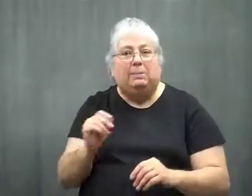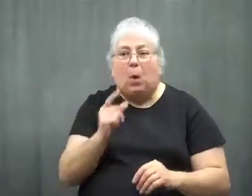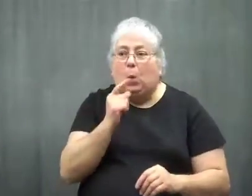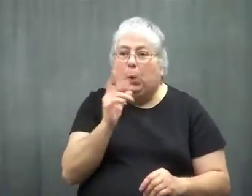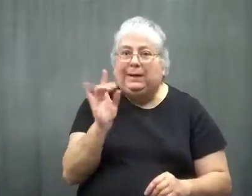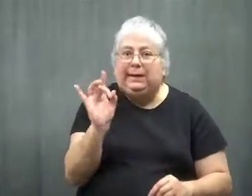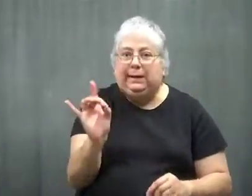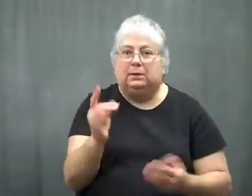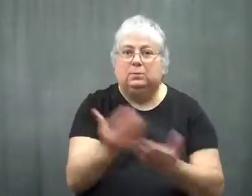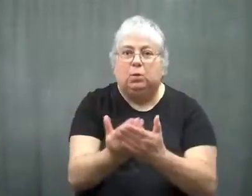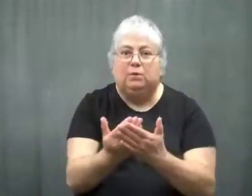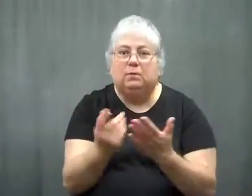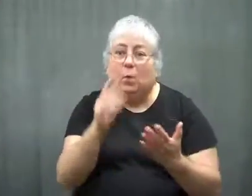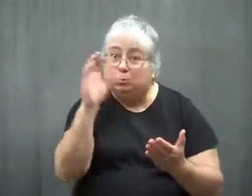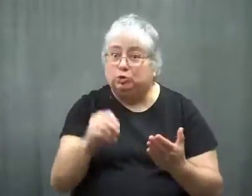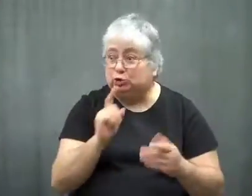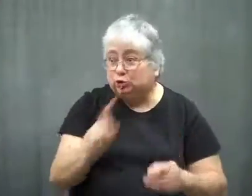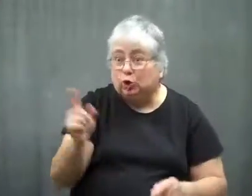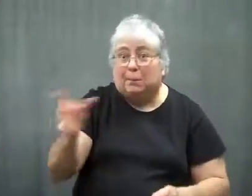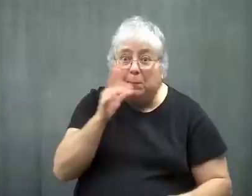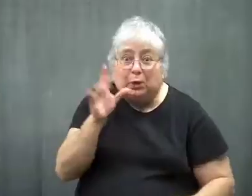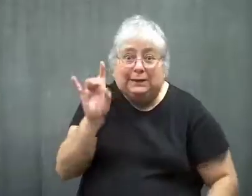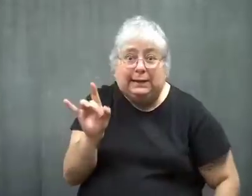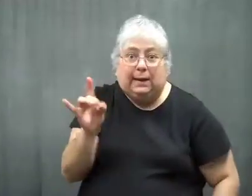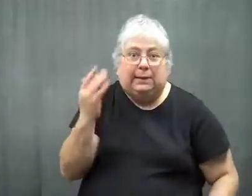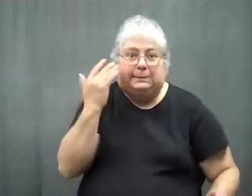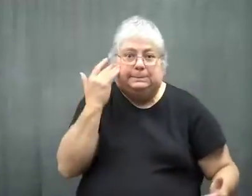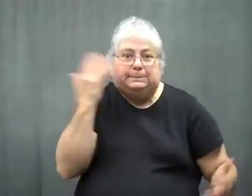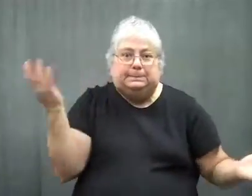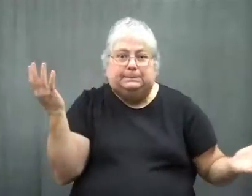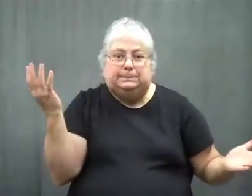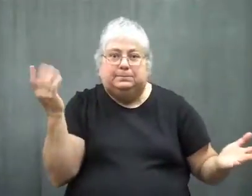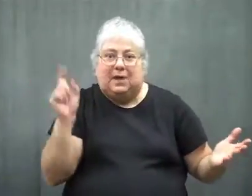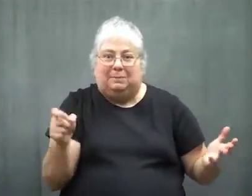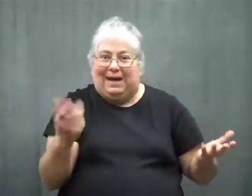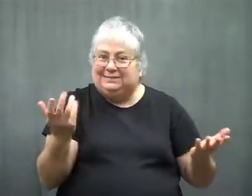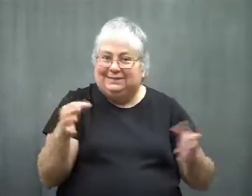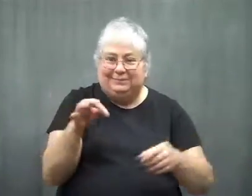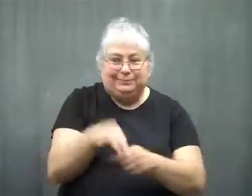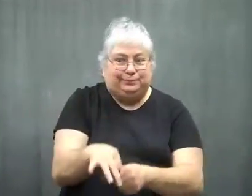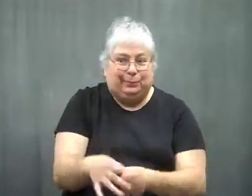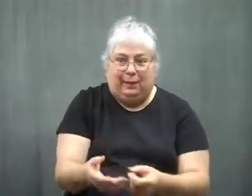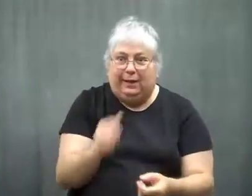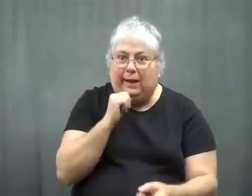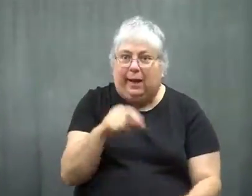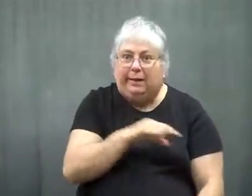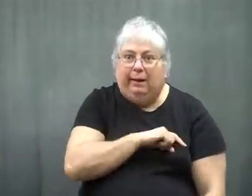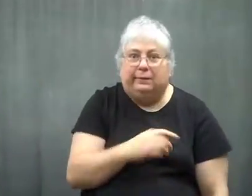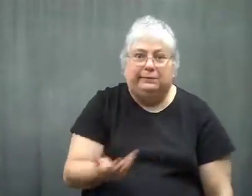but there was no proof as to who did it. They didn't prove the mother did it. They had to vote not guilty.